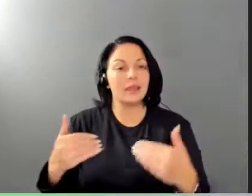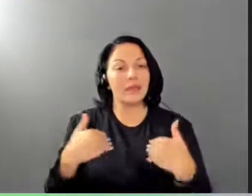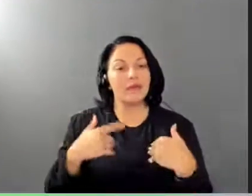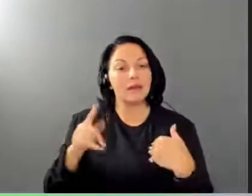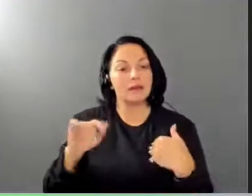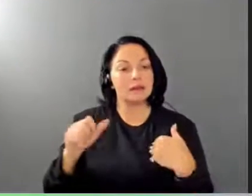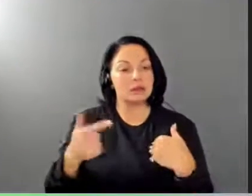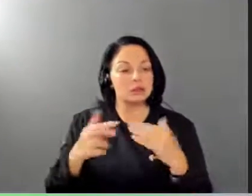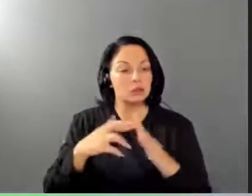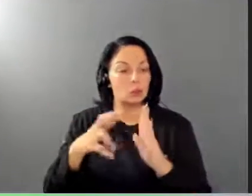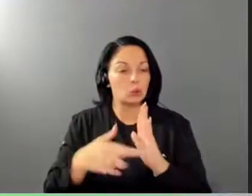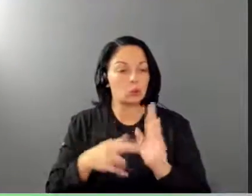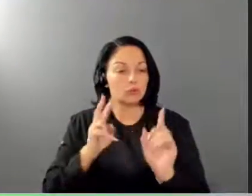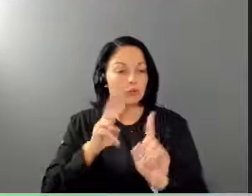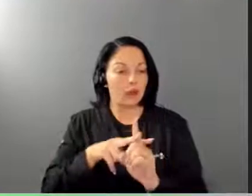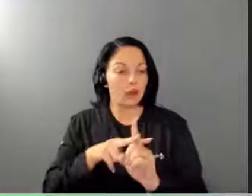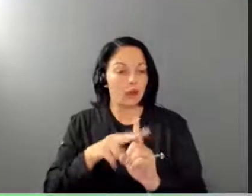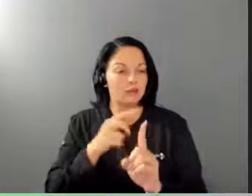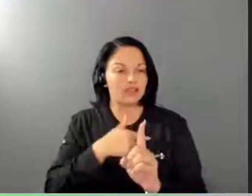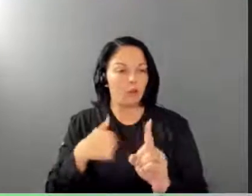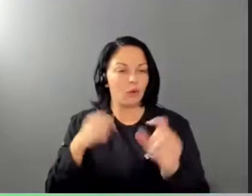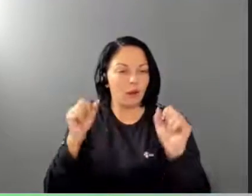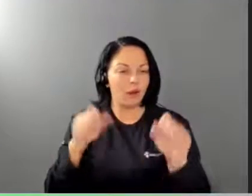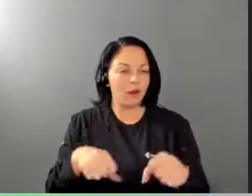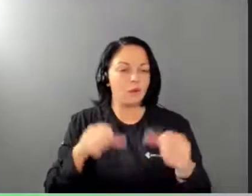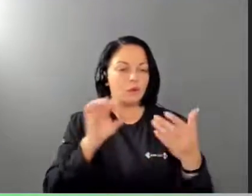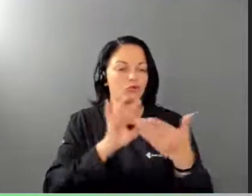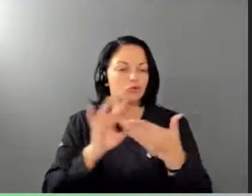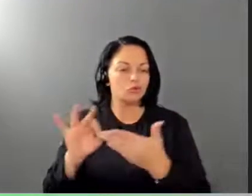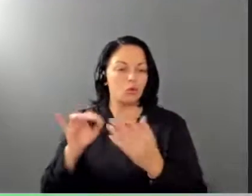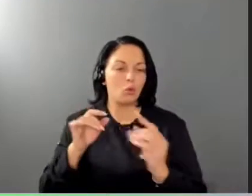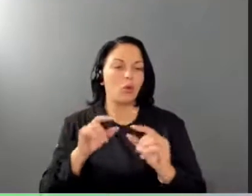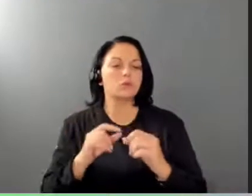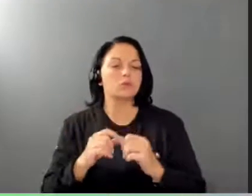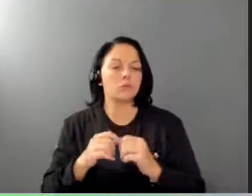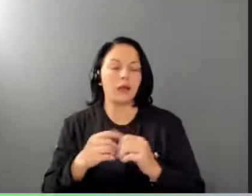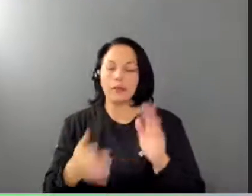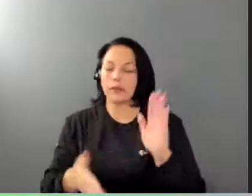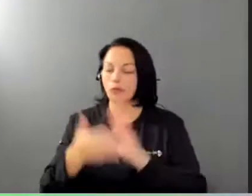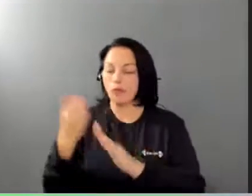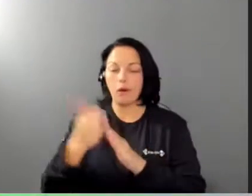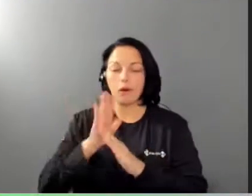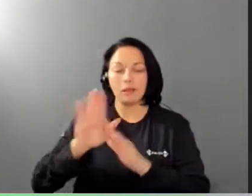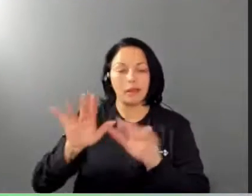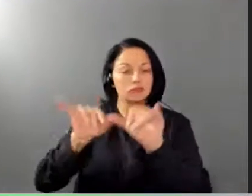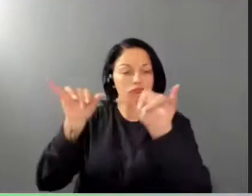any of you use the desktop , and they do have lent rules